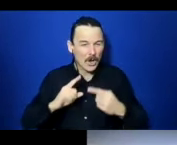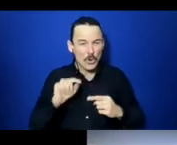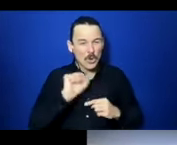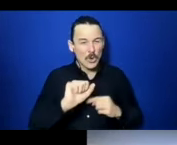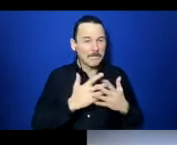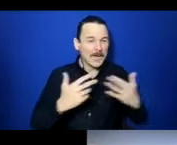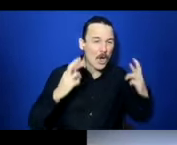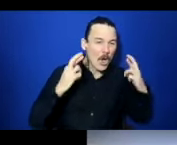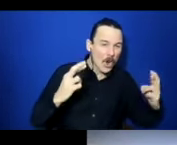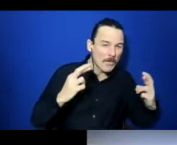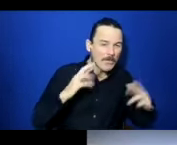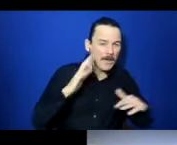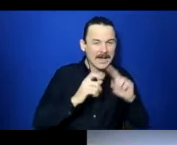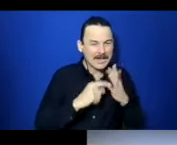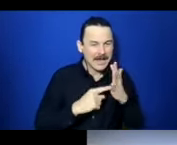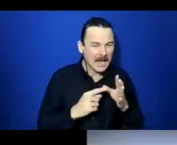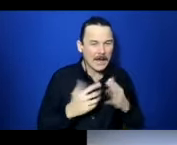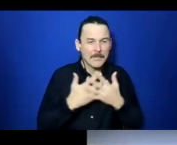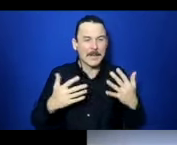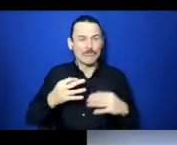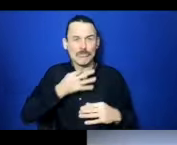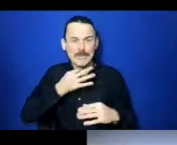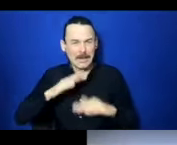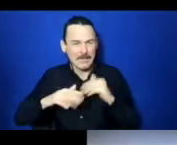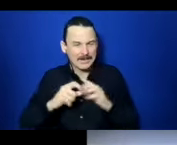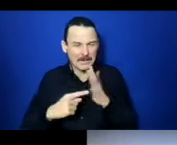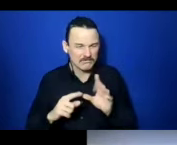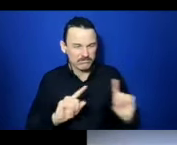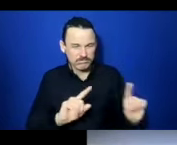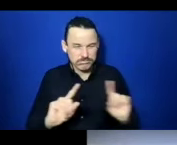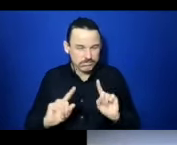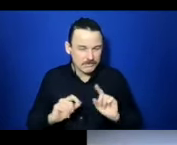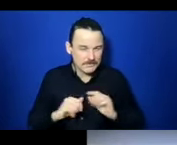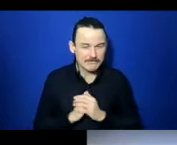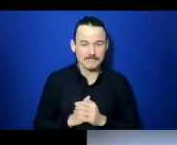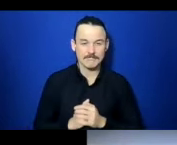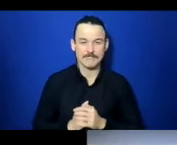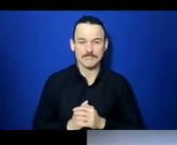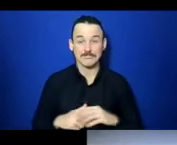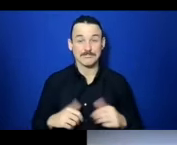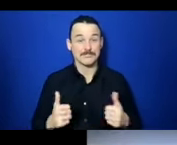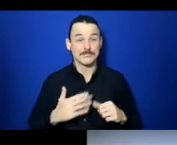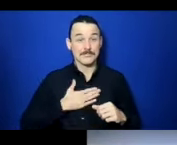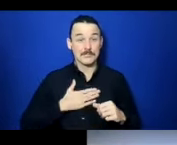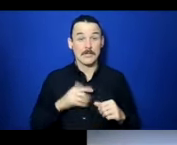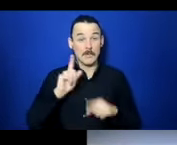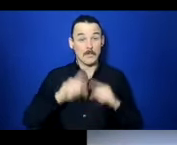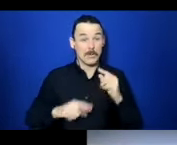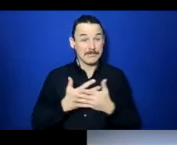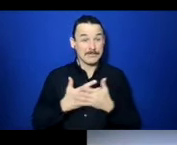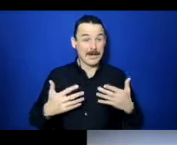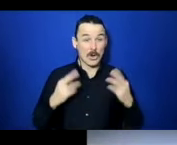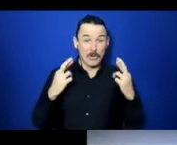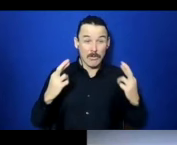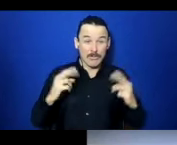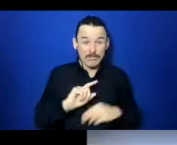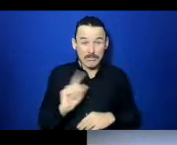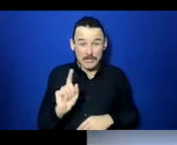[Adriana] Yeah, so my biggest hope is that it'll make it easier for people